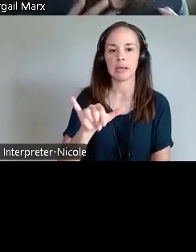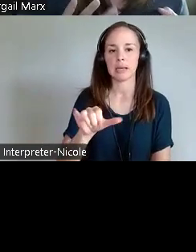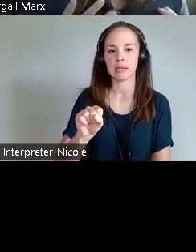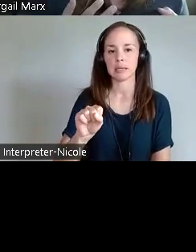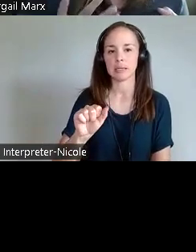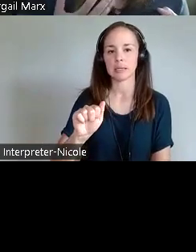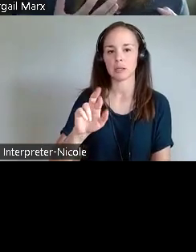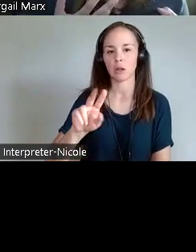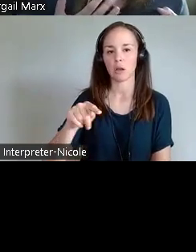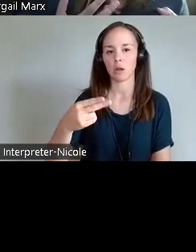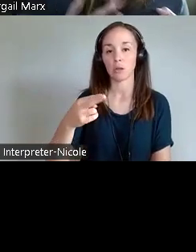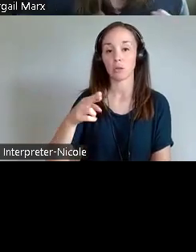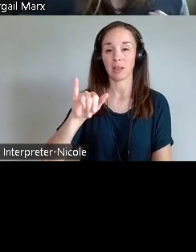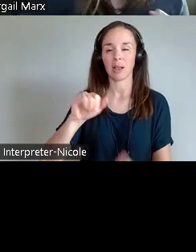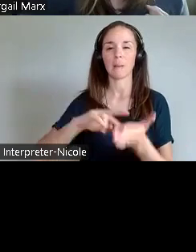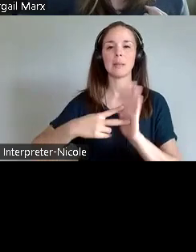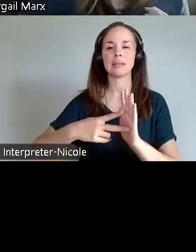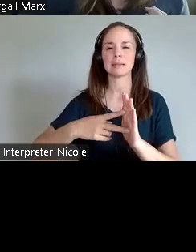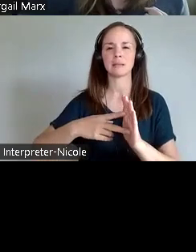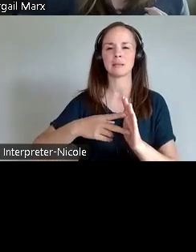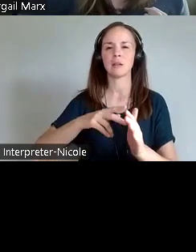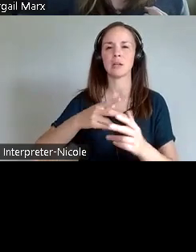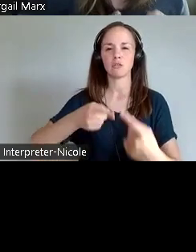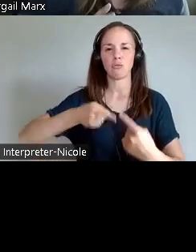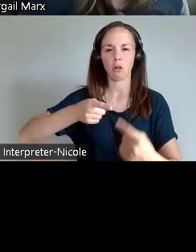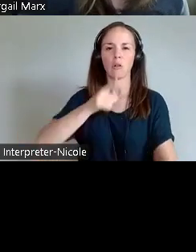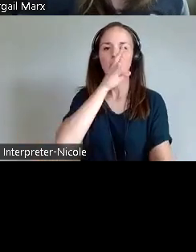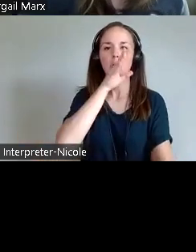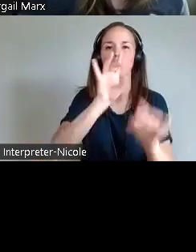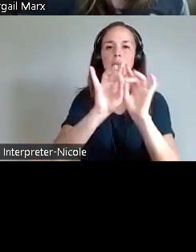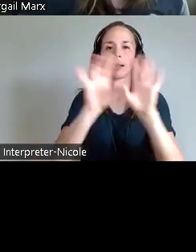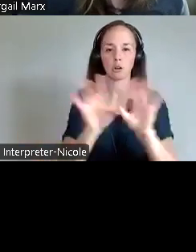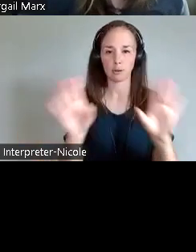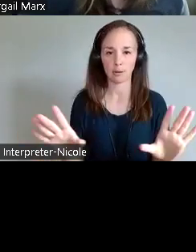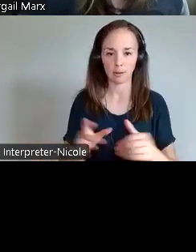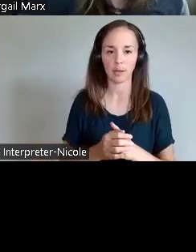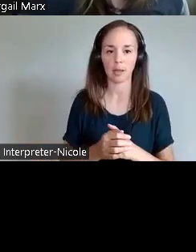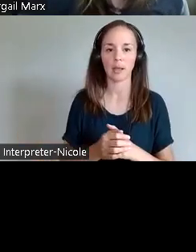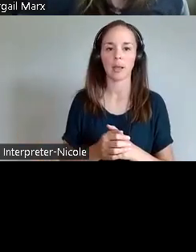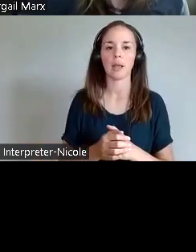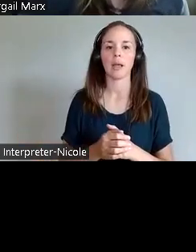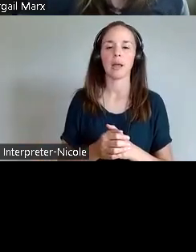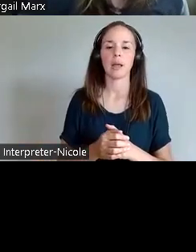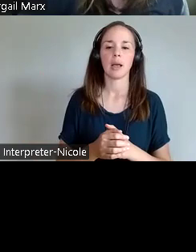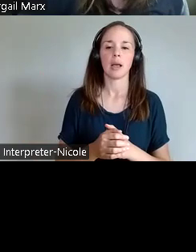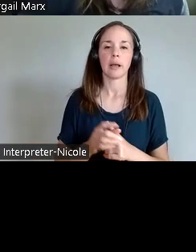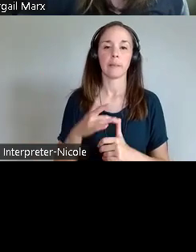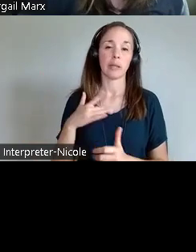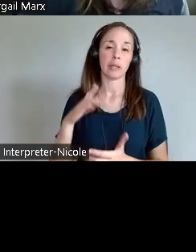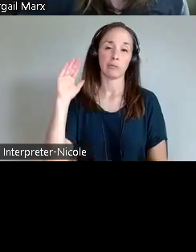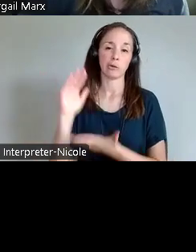speech, difficulty articulating, and with that, typically there's reduced speech intelligibility.